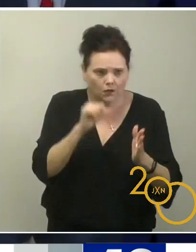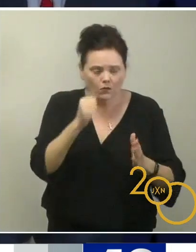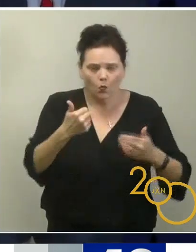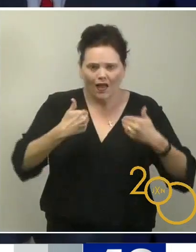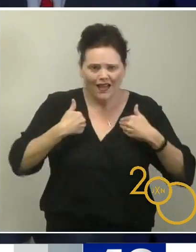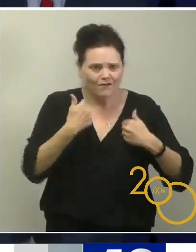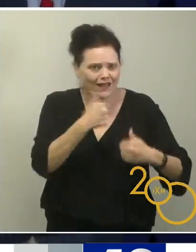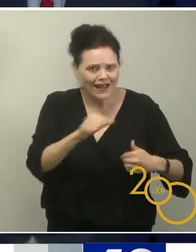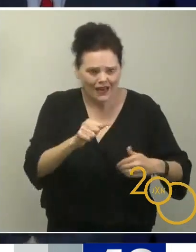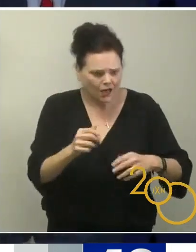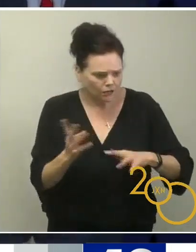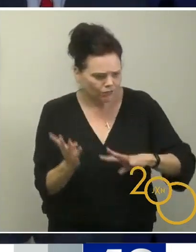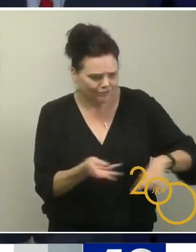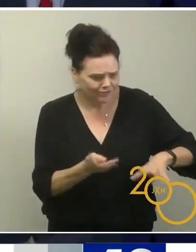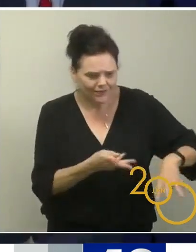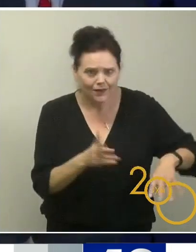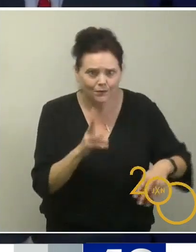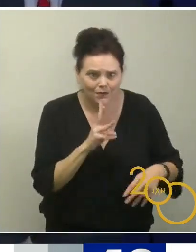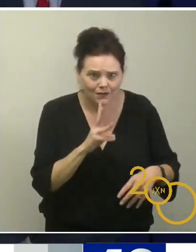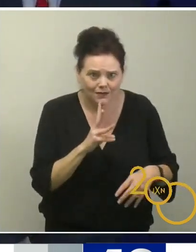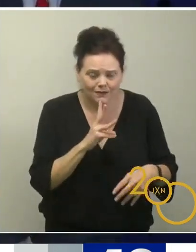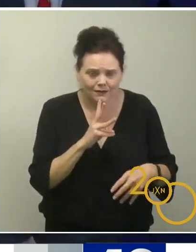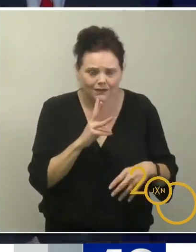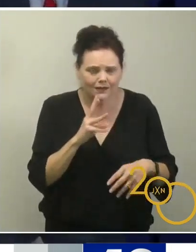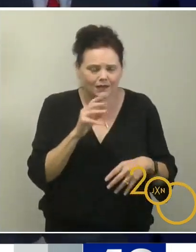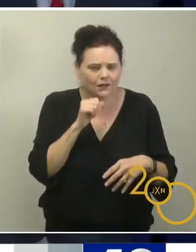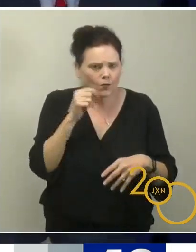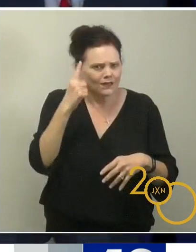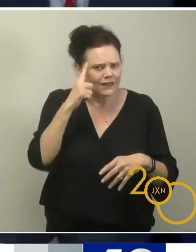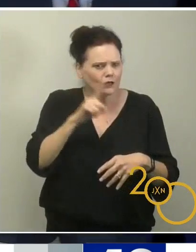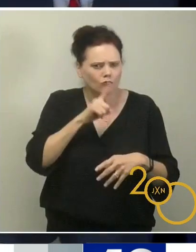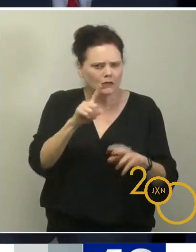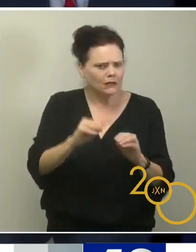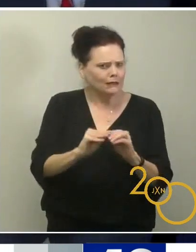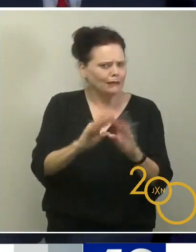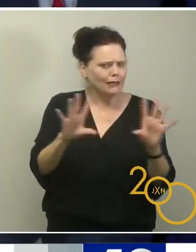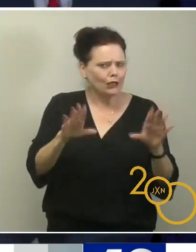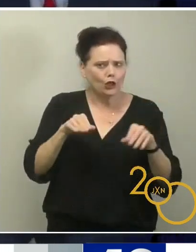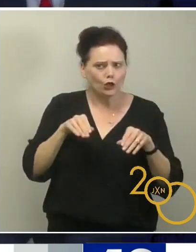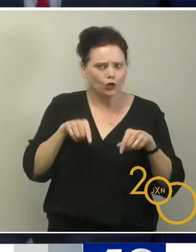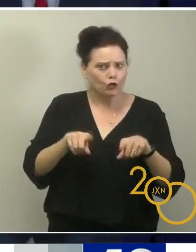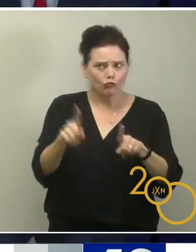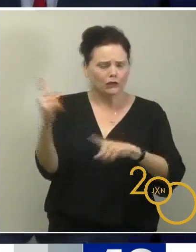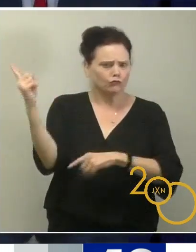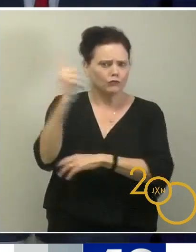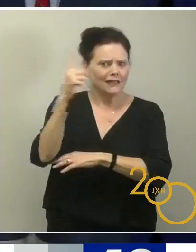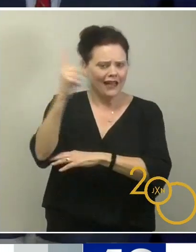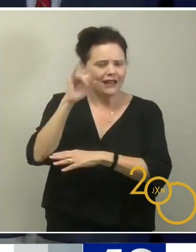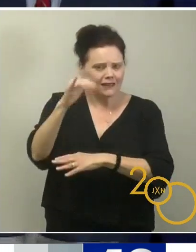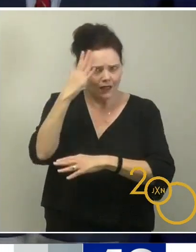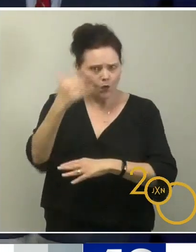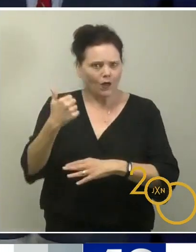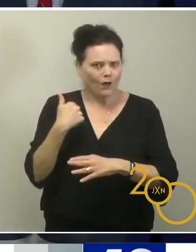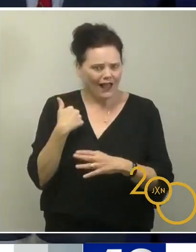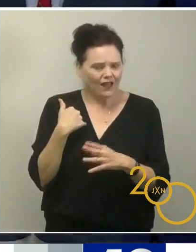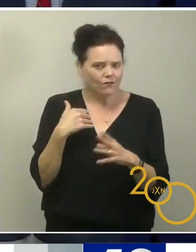EVERYONE RECOGNIZES THE SERIOUSNESS OF THE SITUATION. THE FACT THAT THE POTENTIAL FOR LACK OF RUNNING WATER WHICH I'M